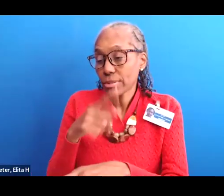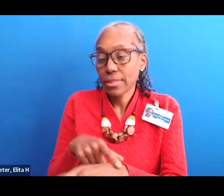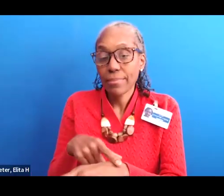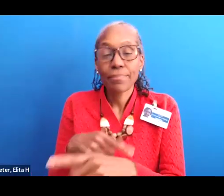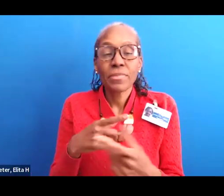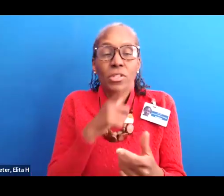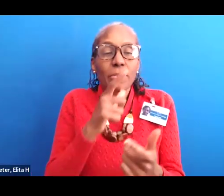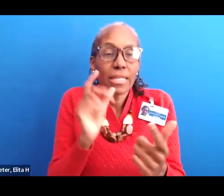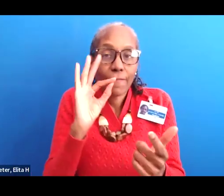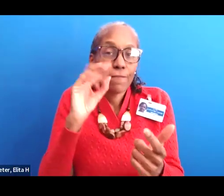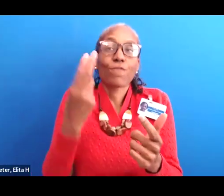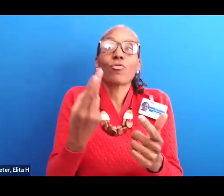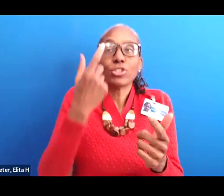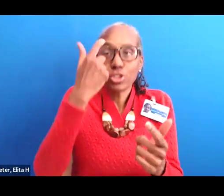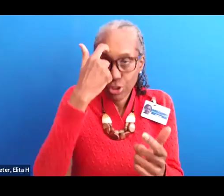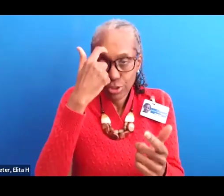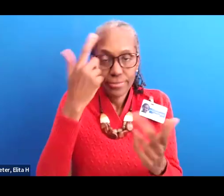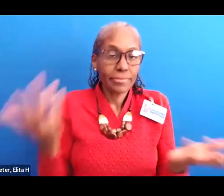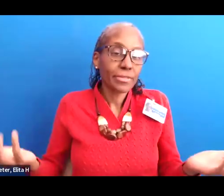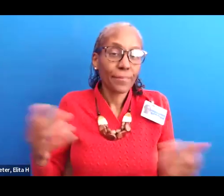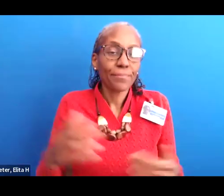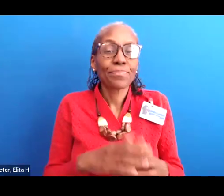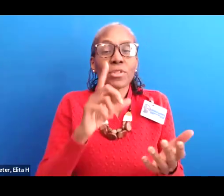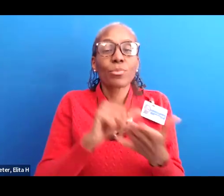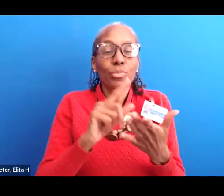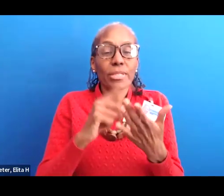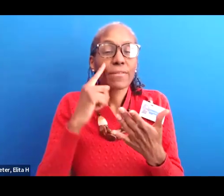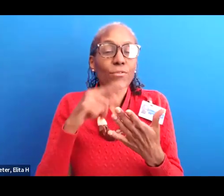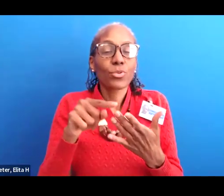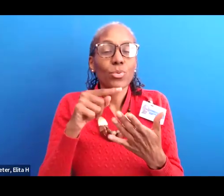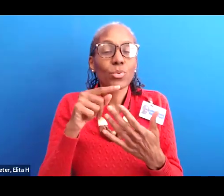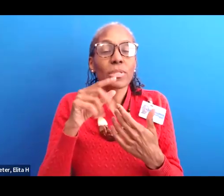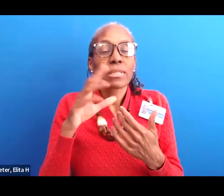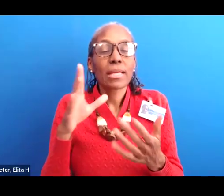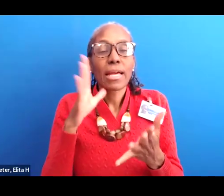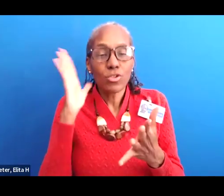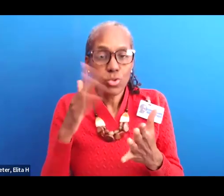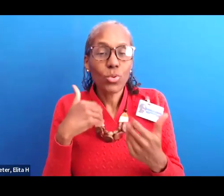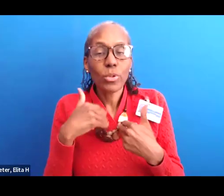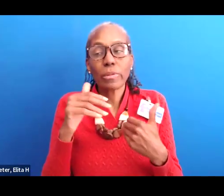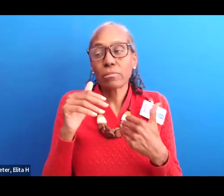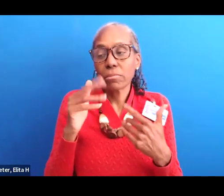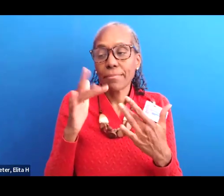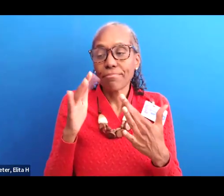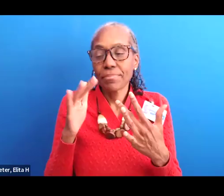might not be fresh on the brain. Print that off, carry it with you, and you'll be able to communicate